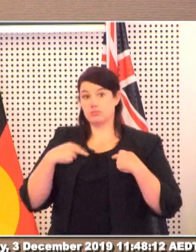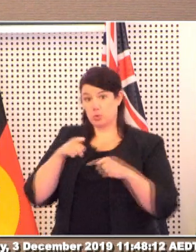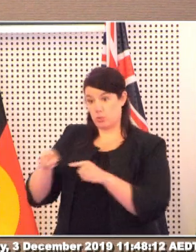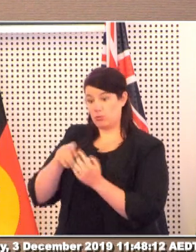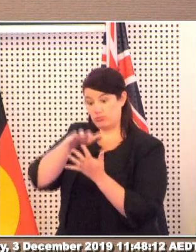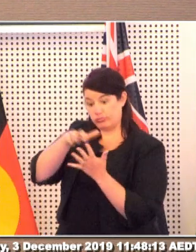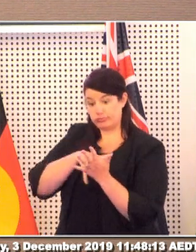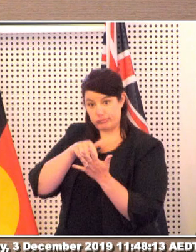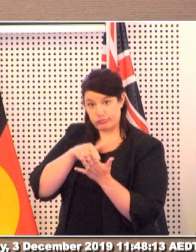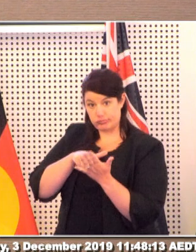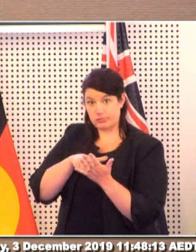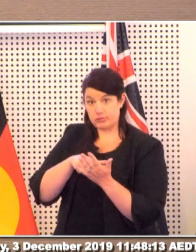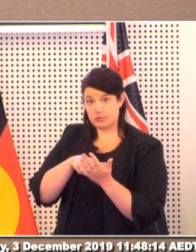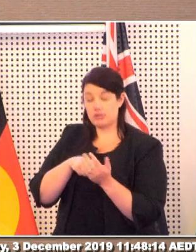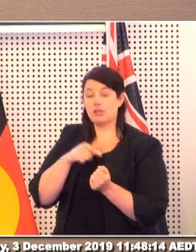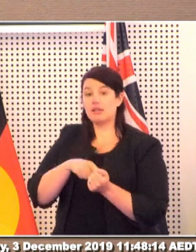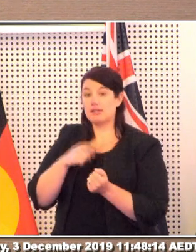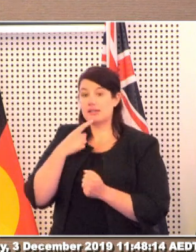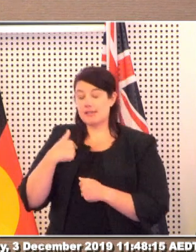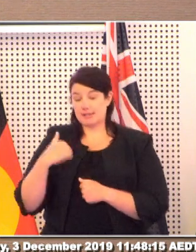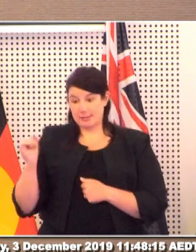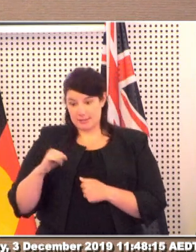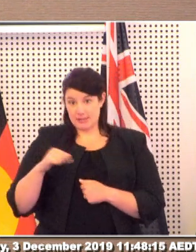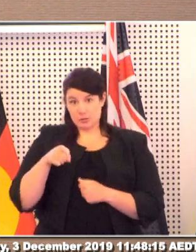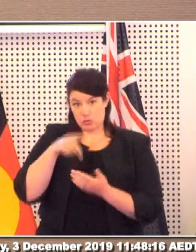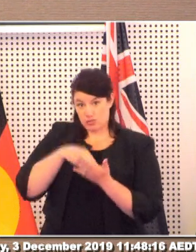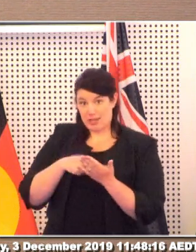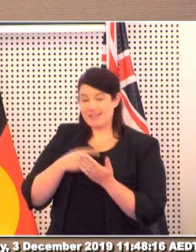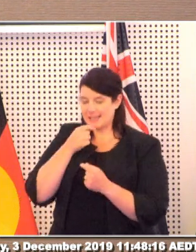Yes, I have. Have you read it recently? Yes, I have. Several times.